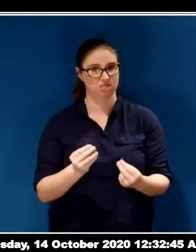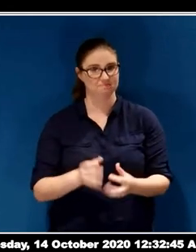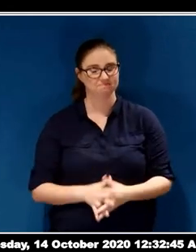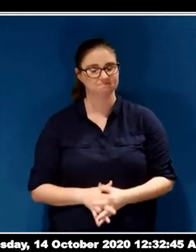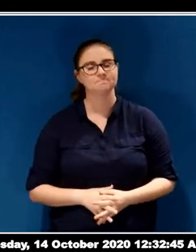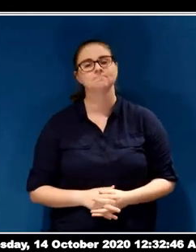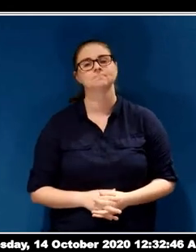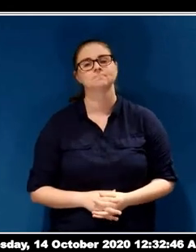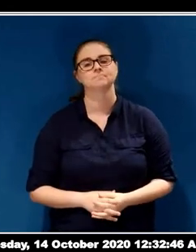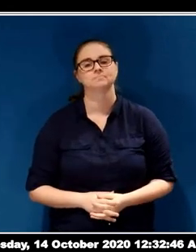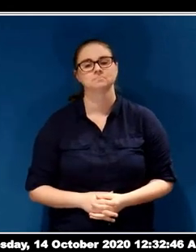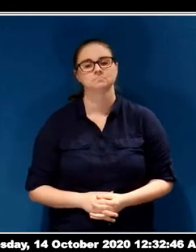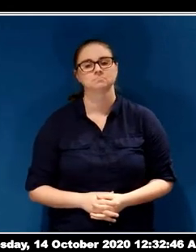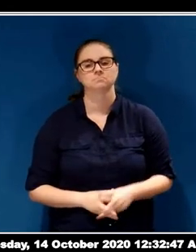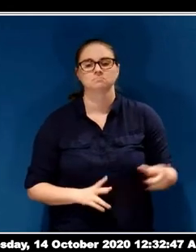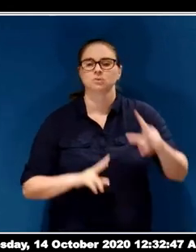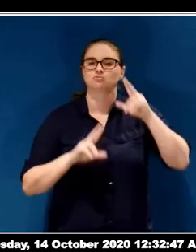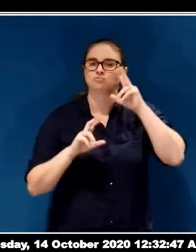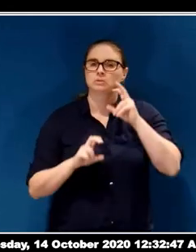require Tier 2 interventions.